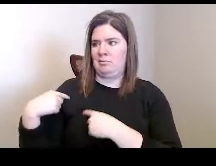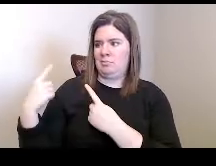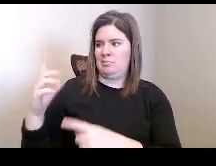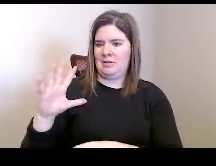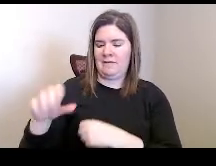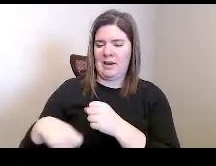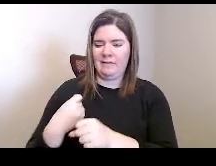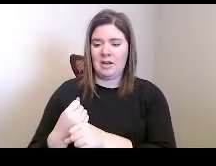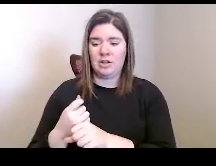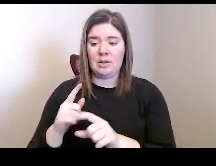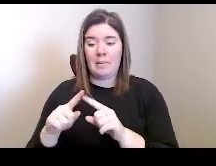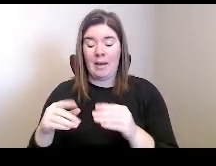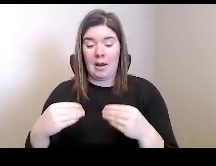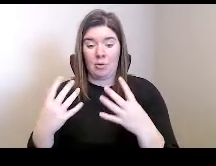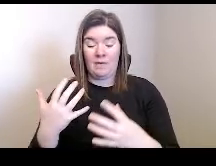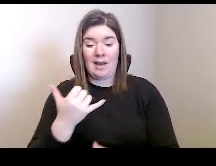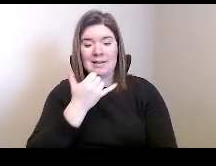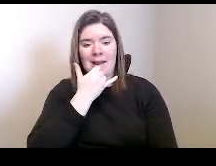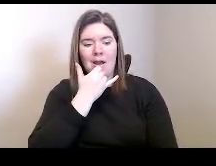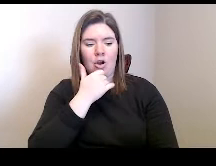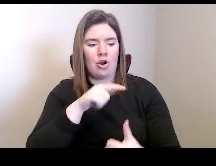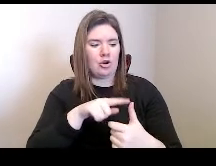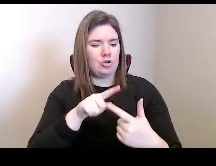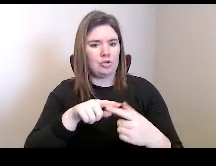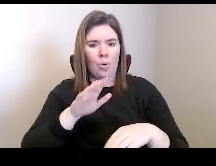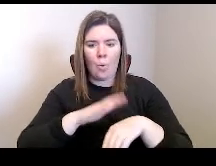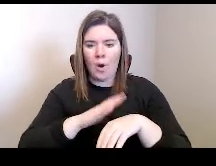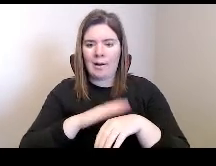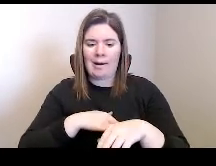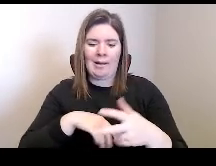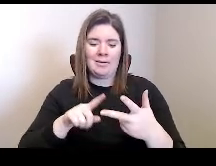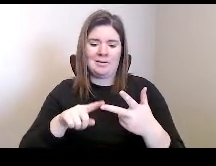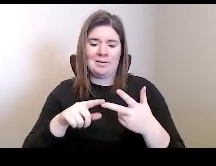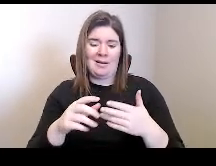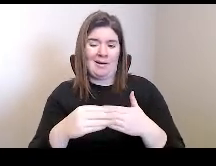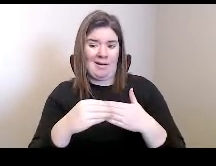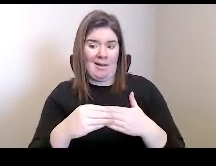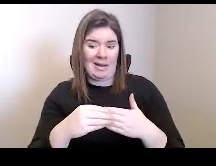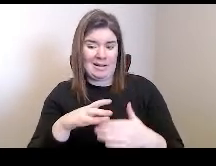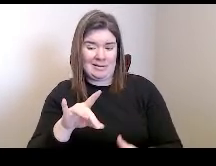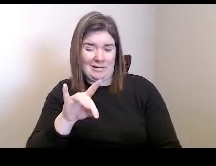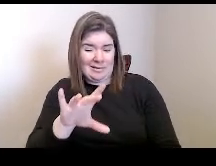errors and warnings, and guidance on things that you can do to make your document more accessible.